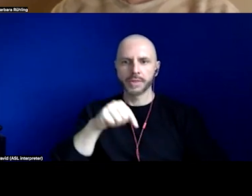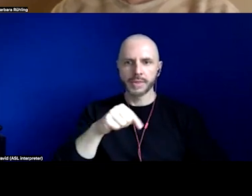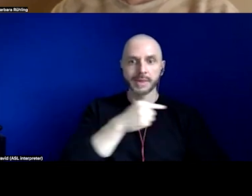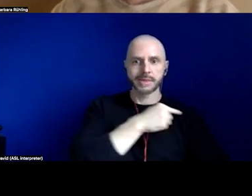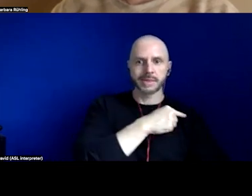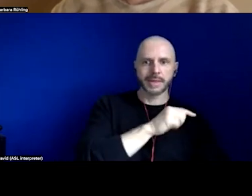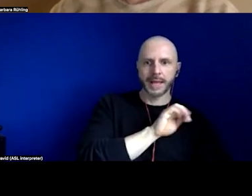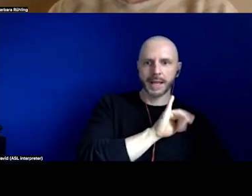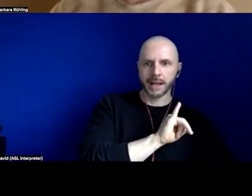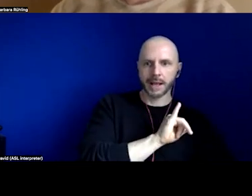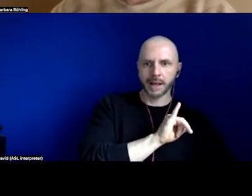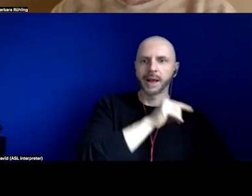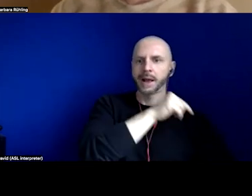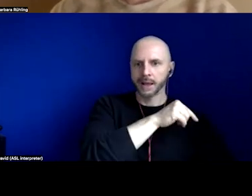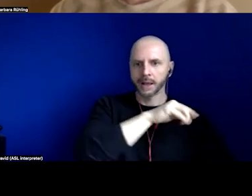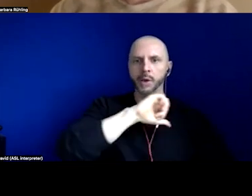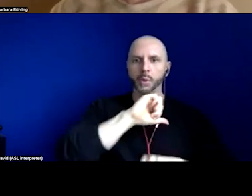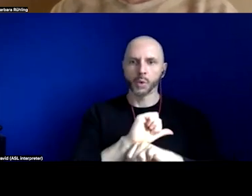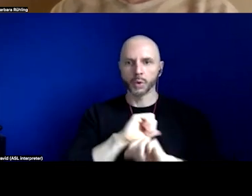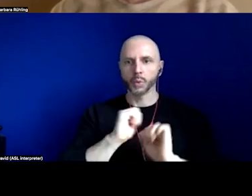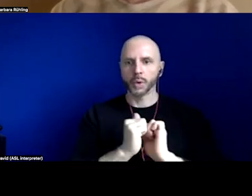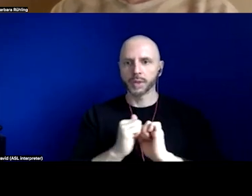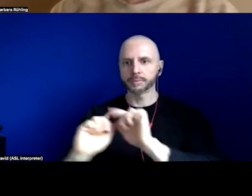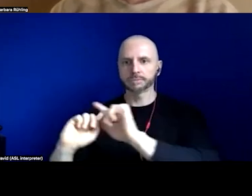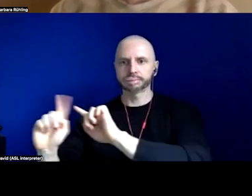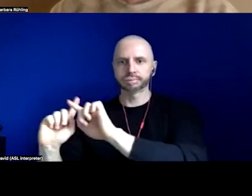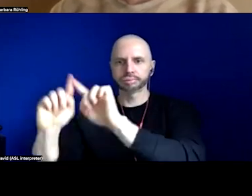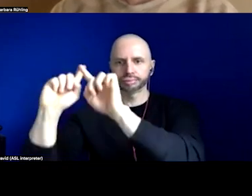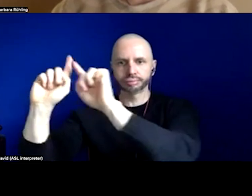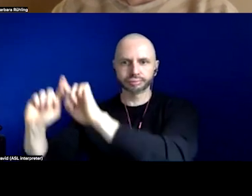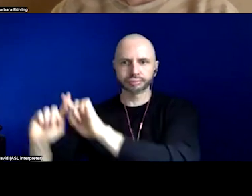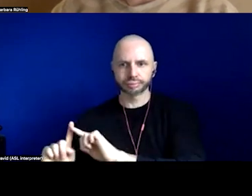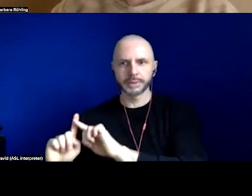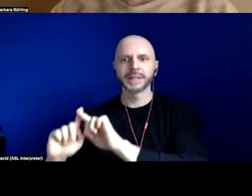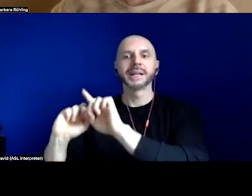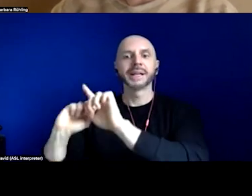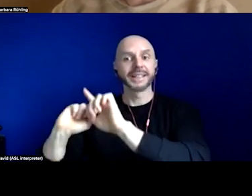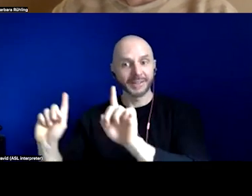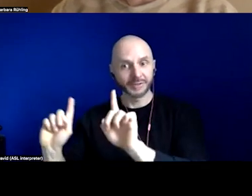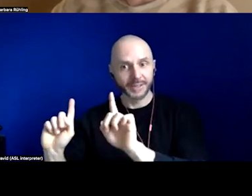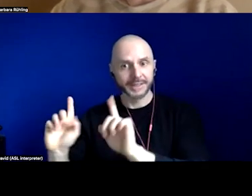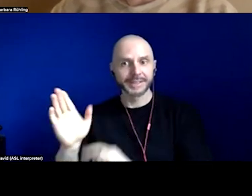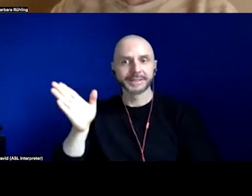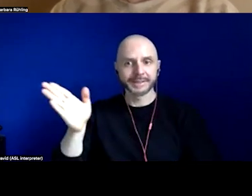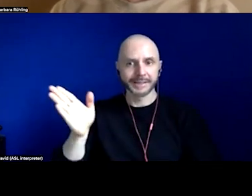of perspectives but also obviously sometimes conflicting opinions, different writing styles?